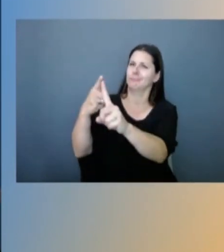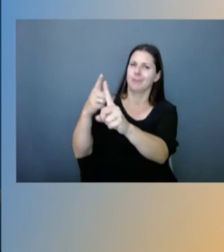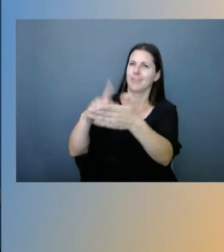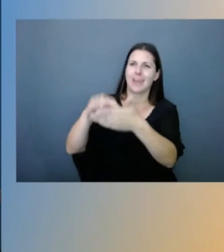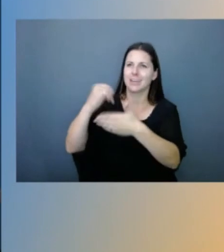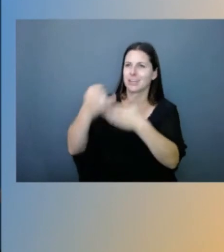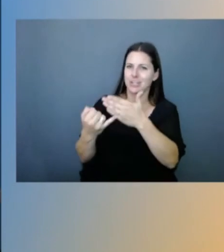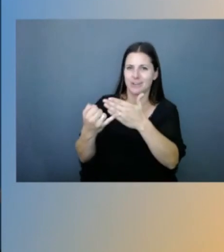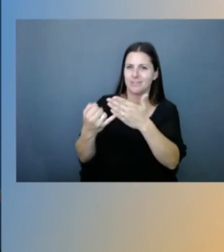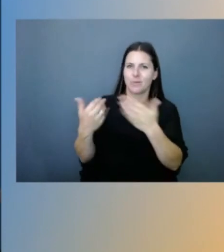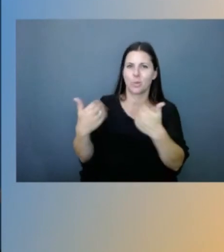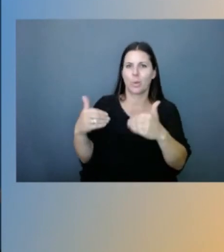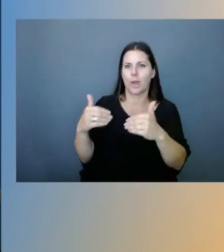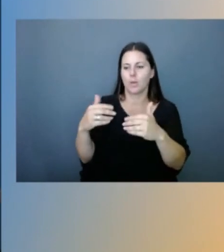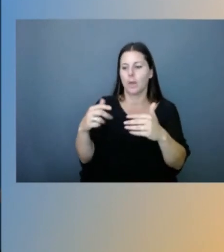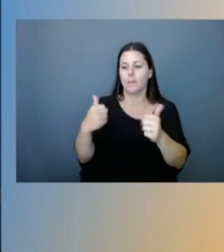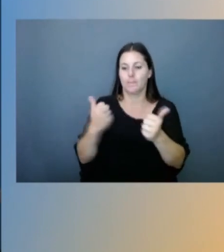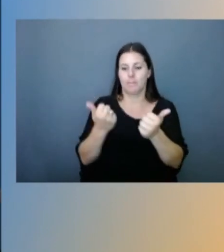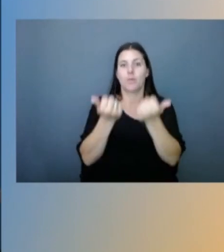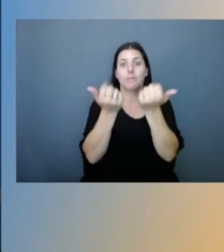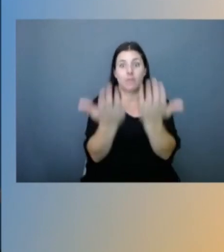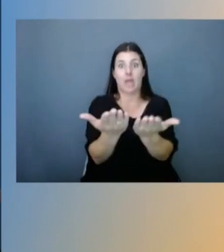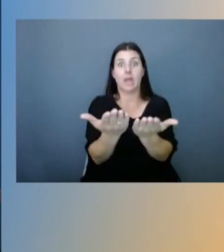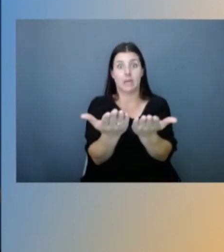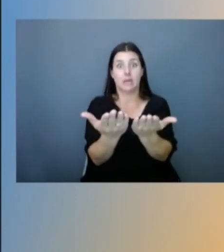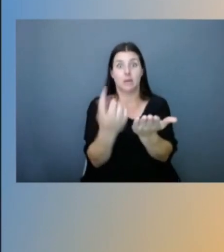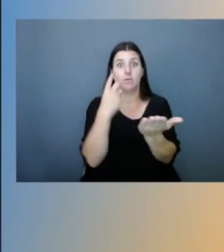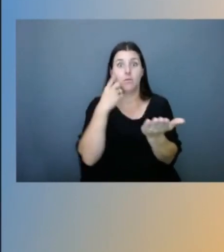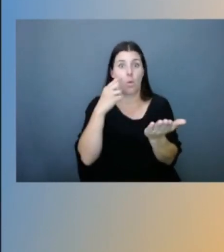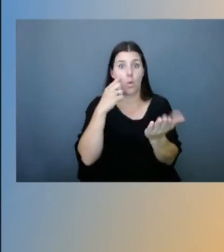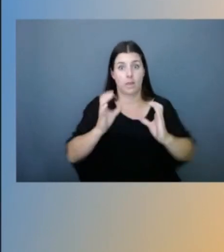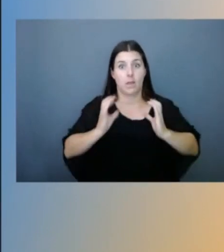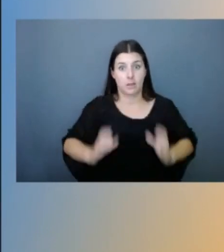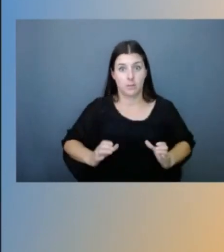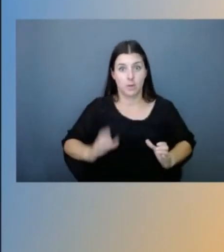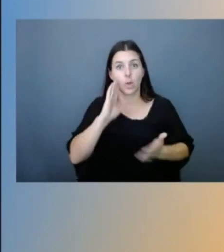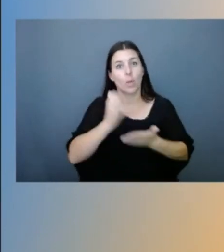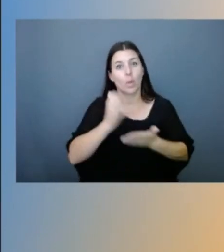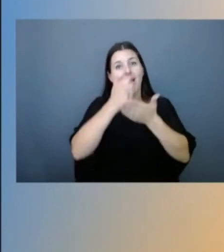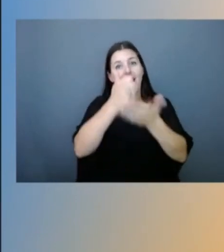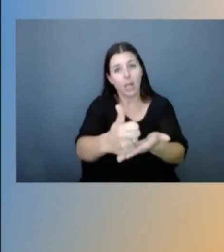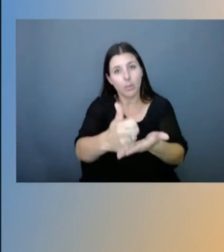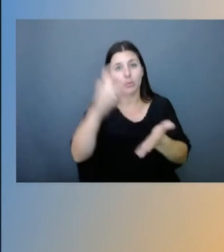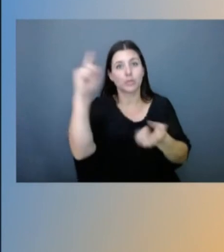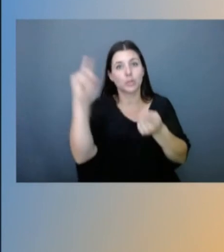By providing this, this helps customers potentially reduce the cost of doing this themselves, by taking this on ourselves,